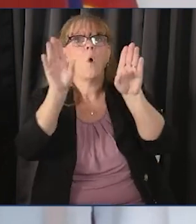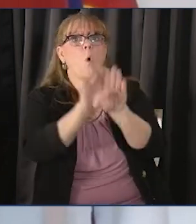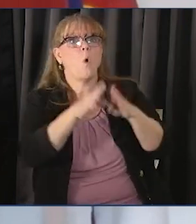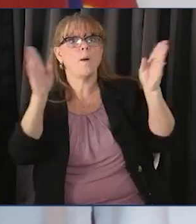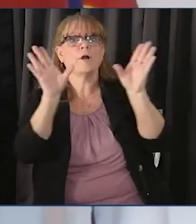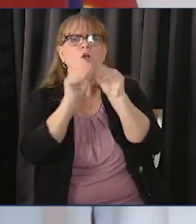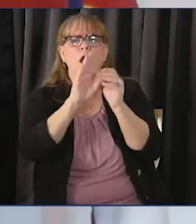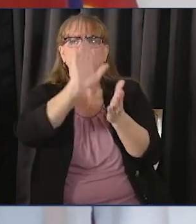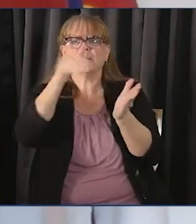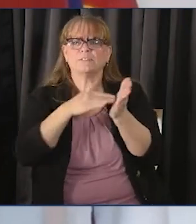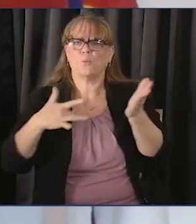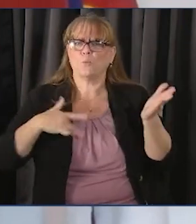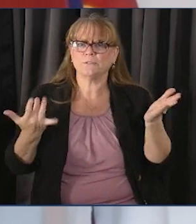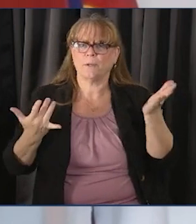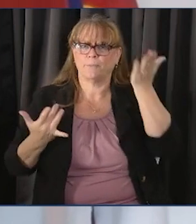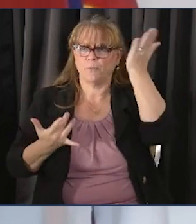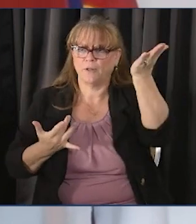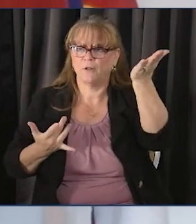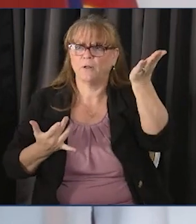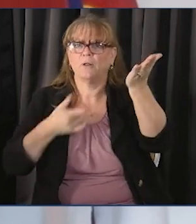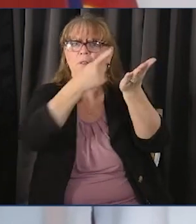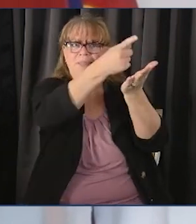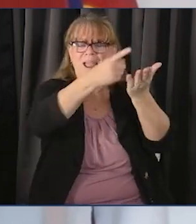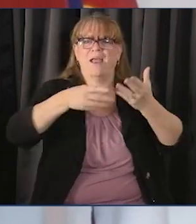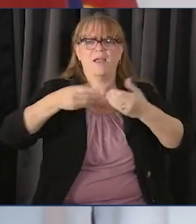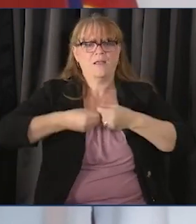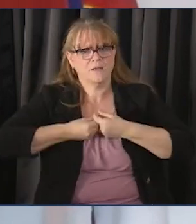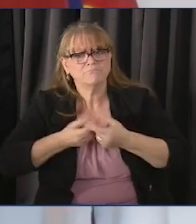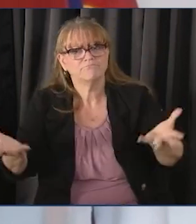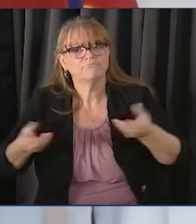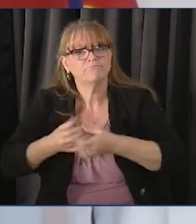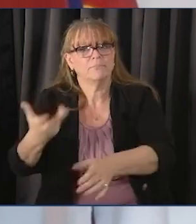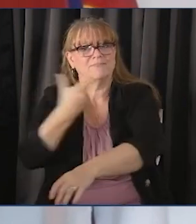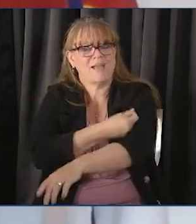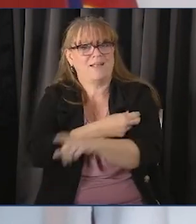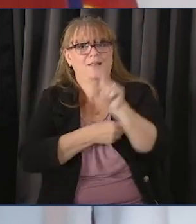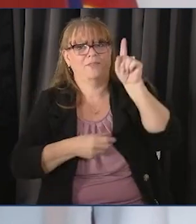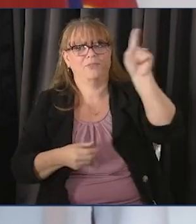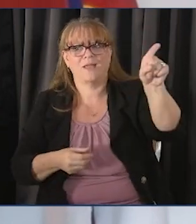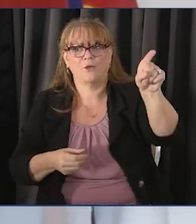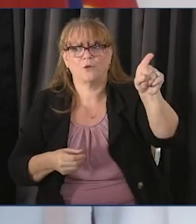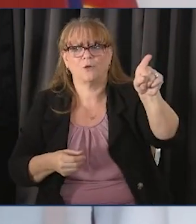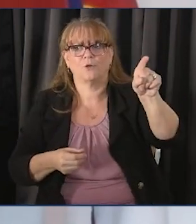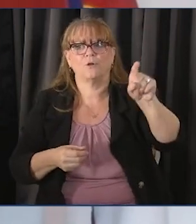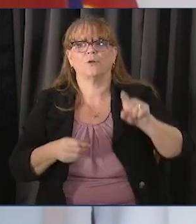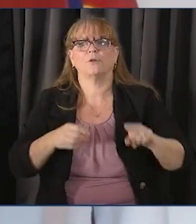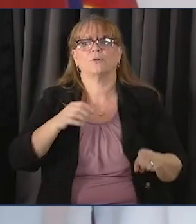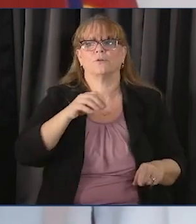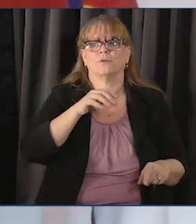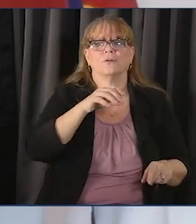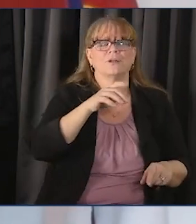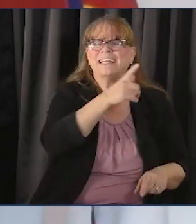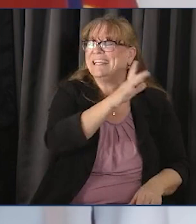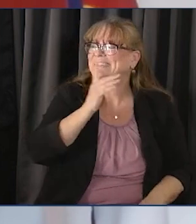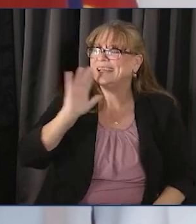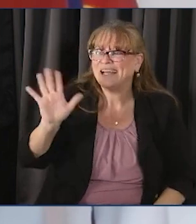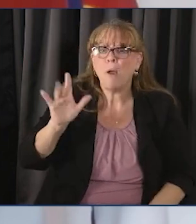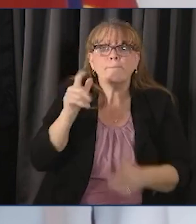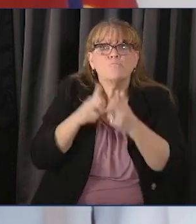they don't currently have them to get to the number he wants to get. At the same time, I'm getting calls from people all over the western slope, who are questioning